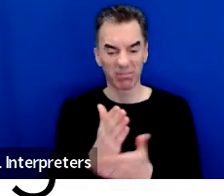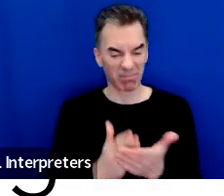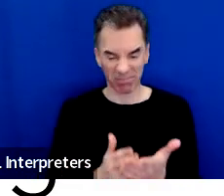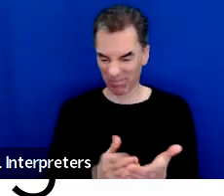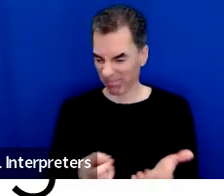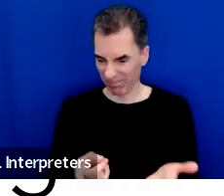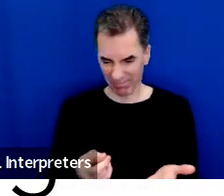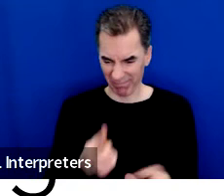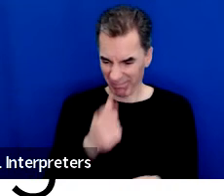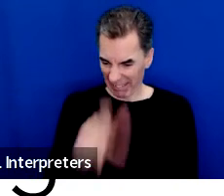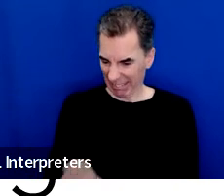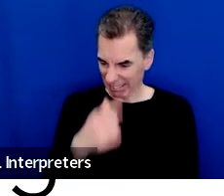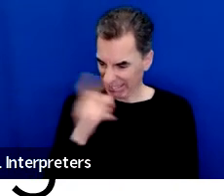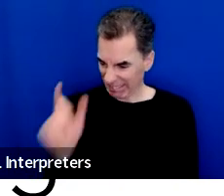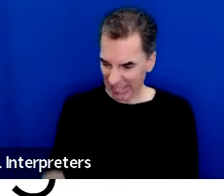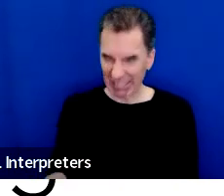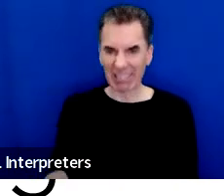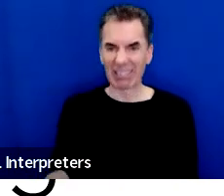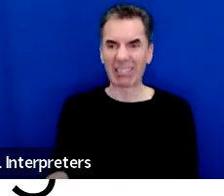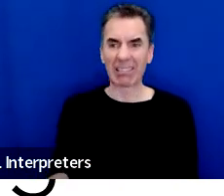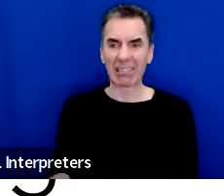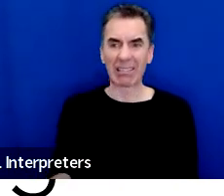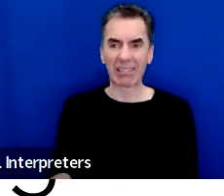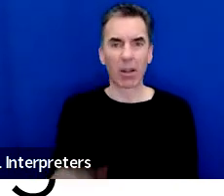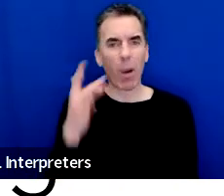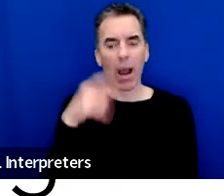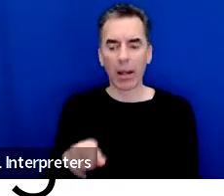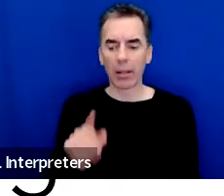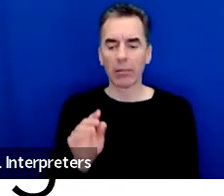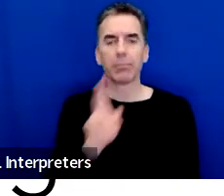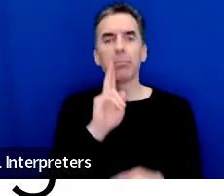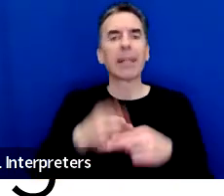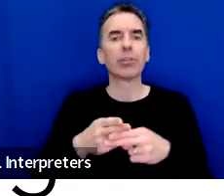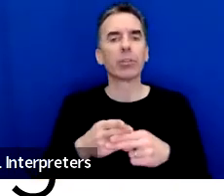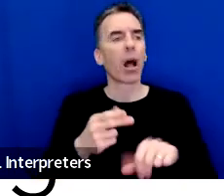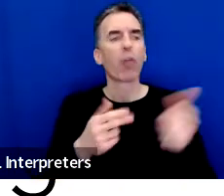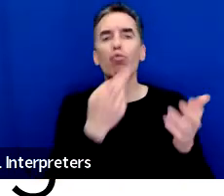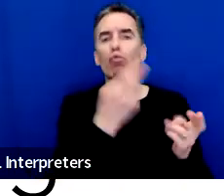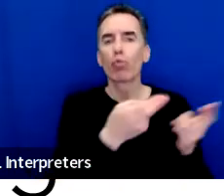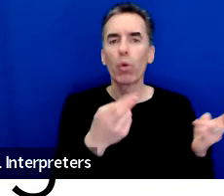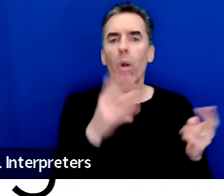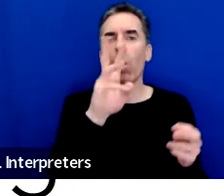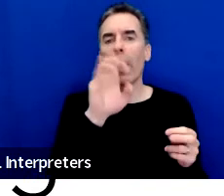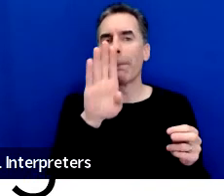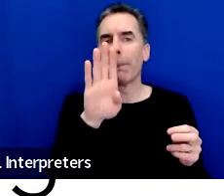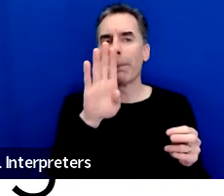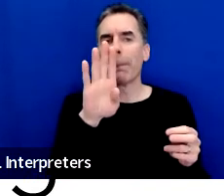so much of some of the resources they didn't exist anymore. They were websites and things that had just gone defunct.